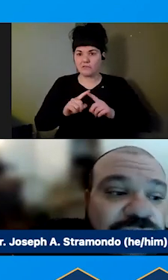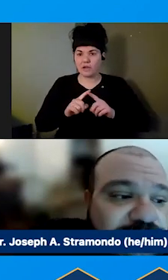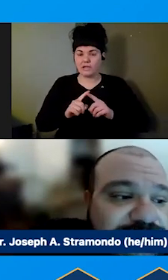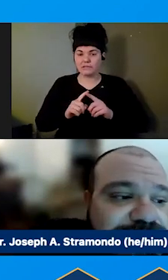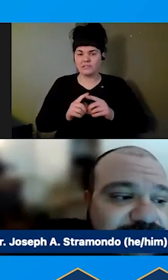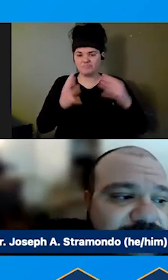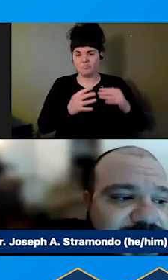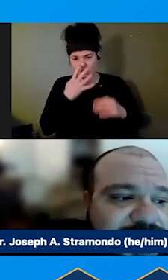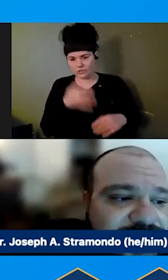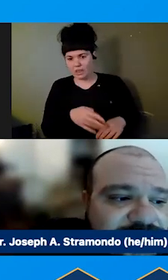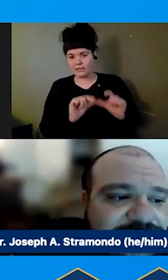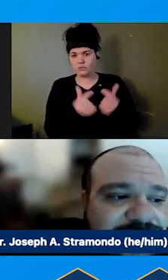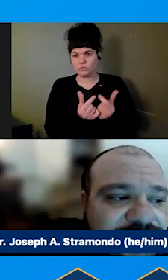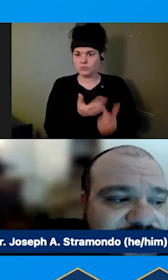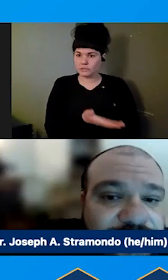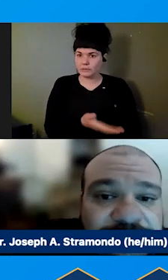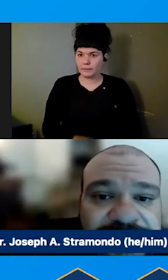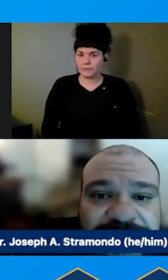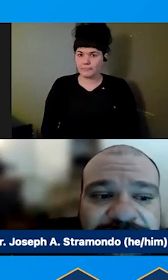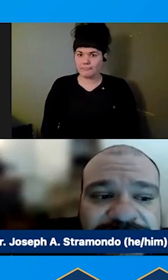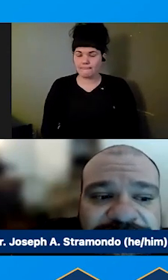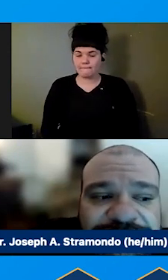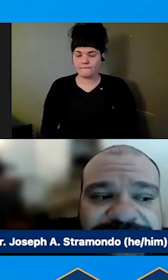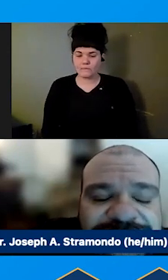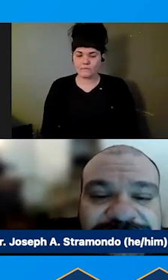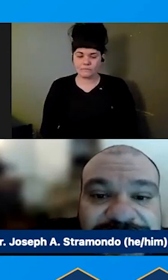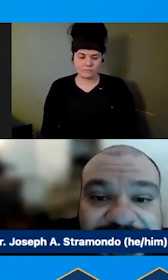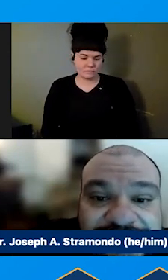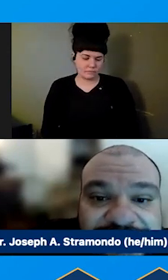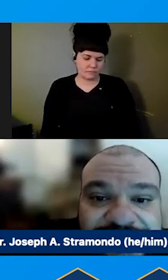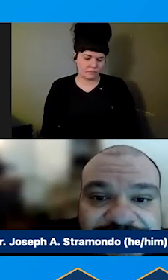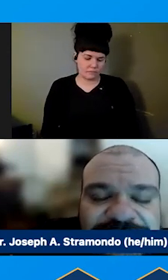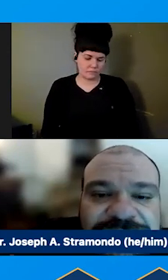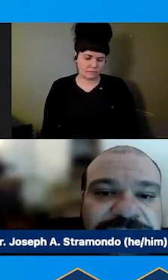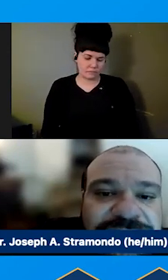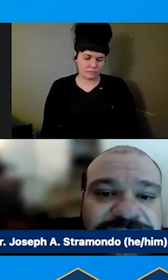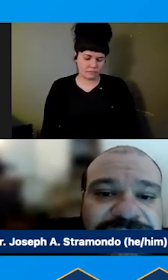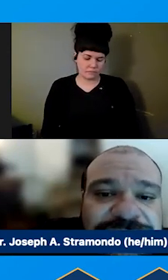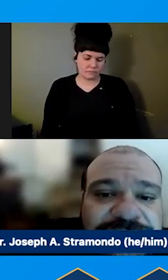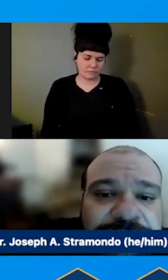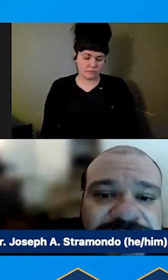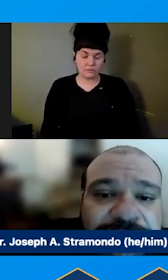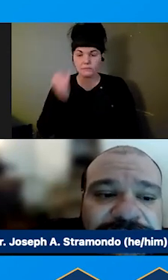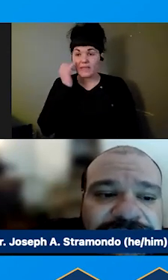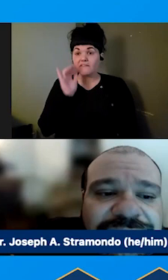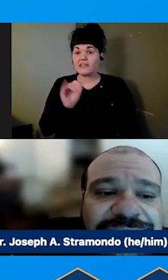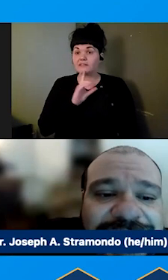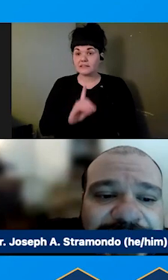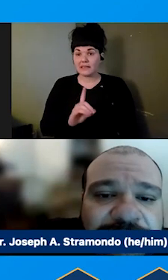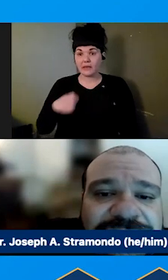and groups. Okay. And so if that's the case, then we need to